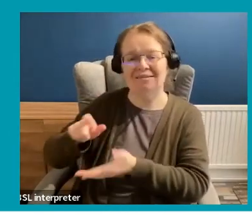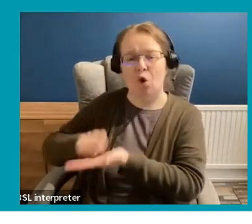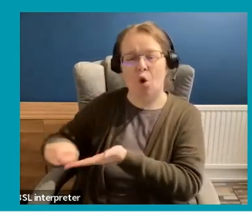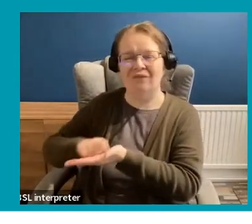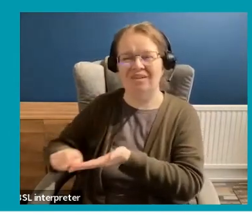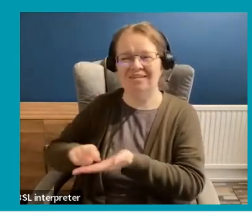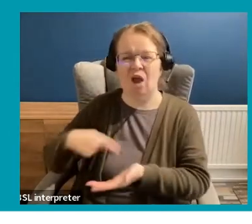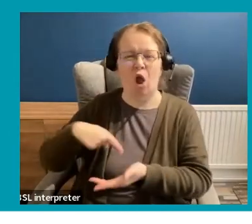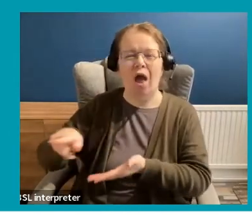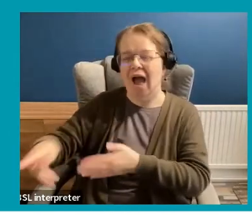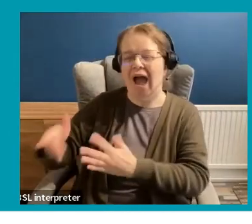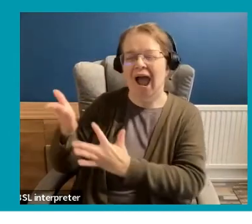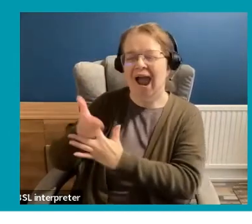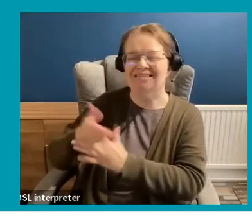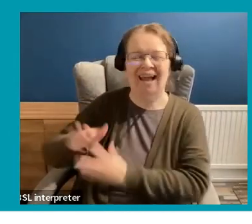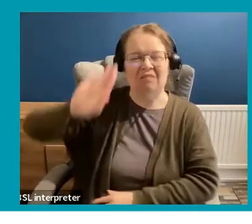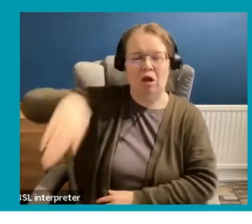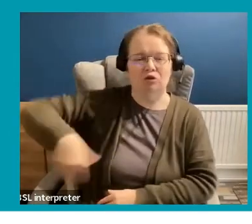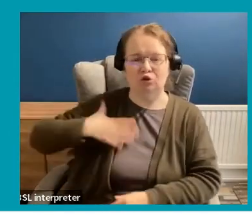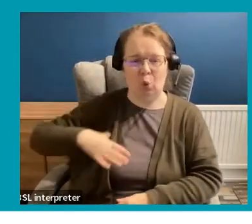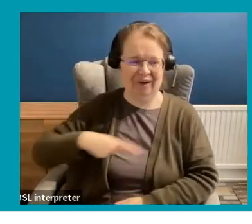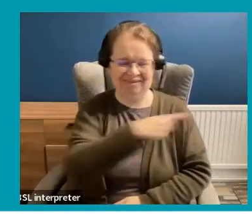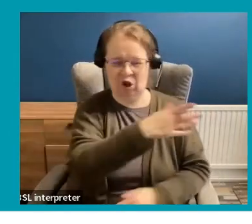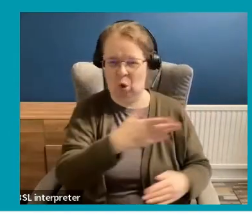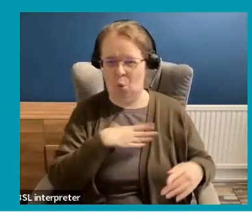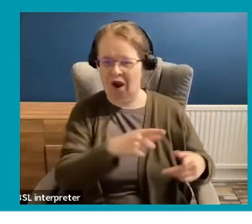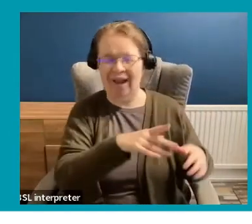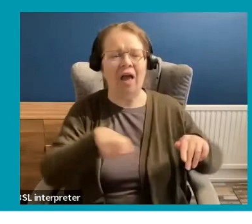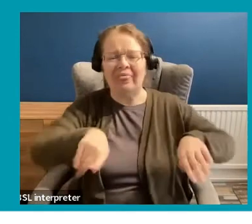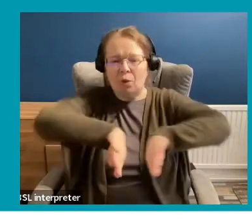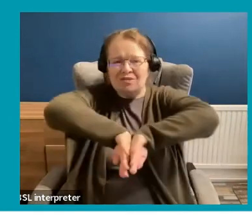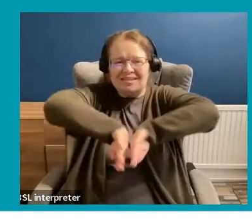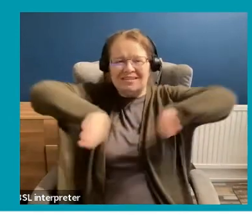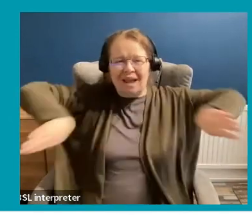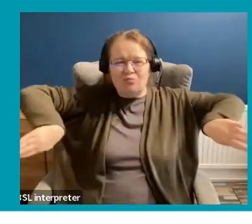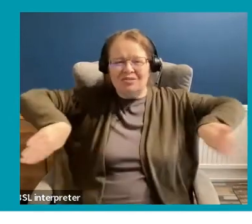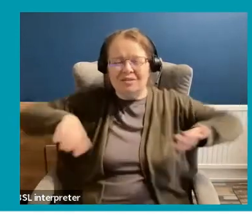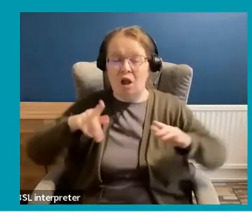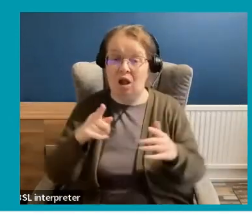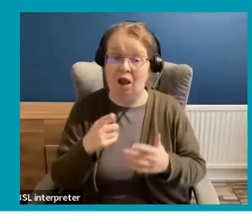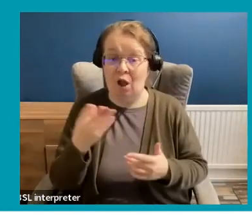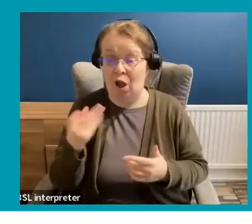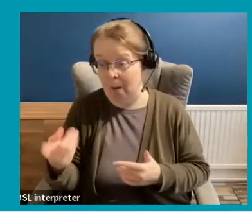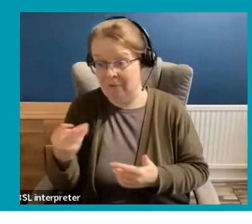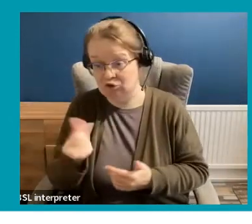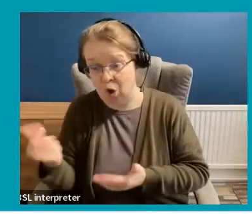That doesn't work because that's very much about segregation and the be less of nondisabled people who want to work from home